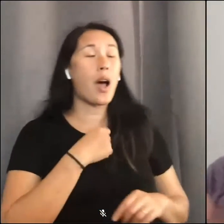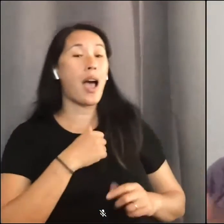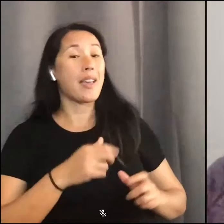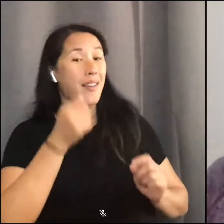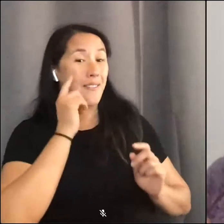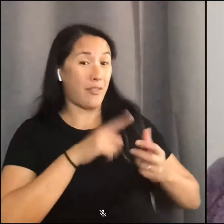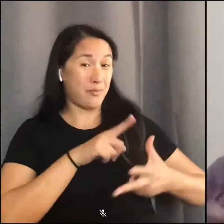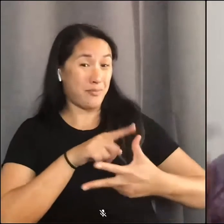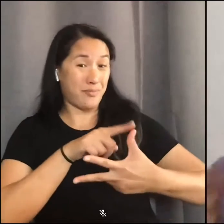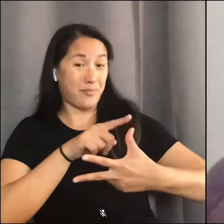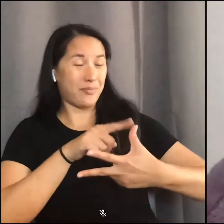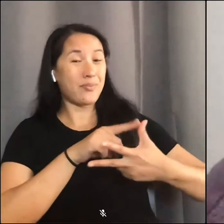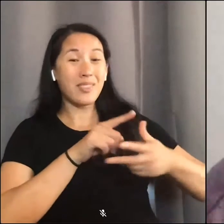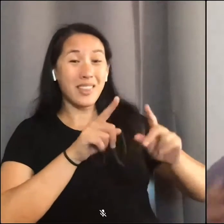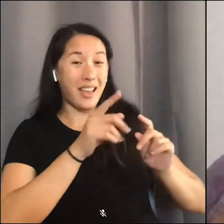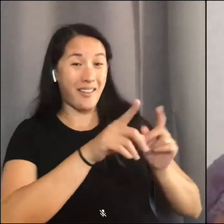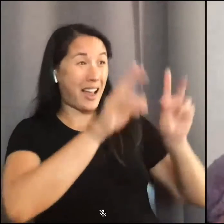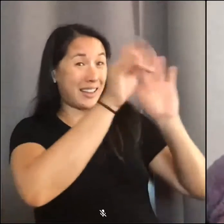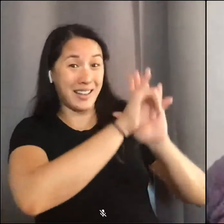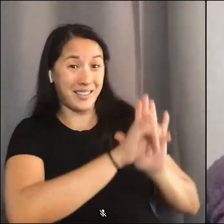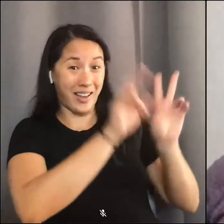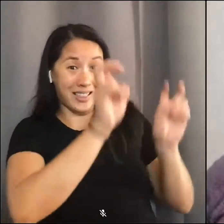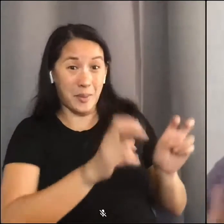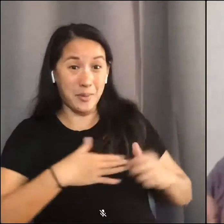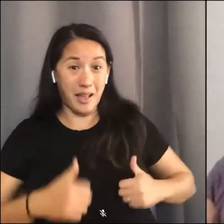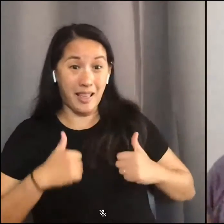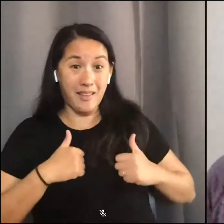my community am i doing things the light media because if my cup is full if your cup is full